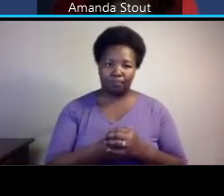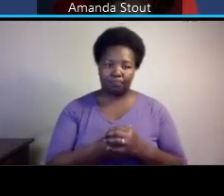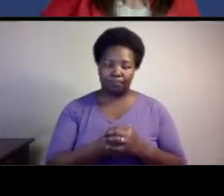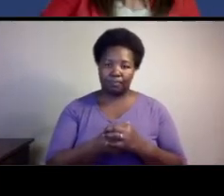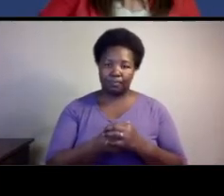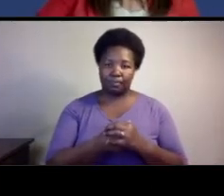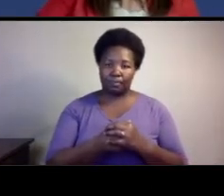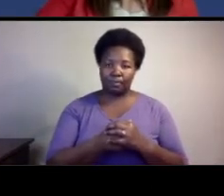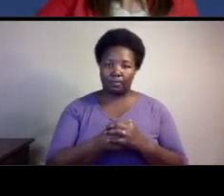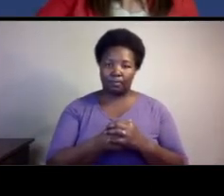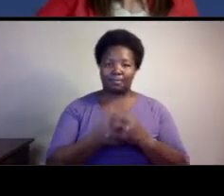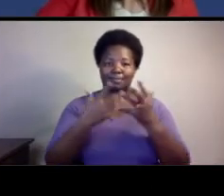back to jennifer